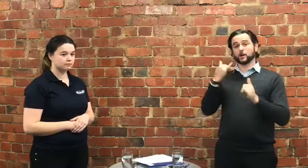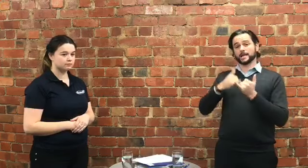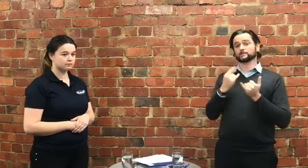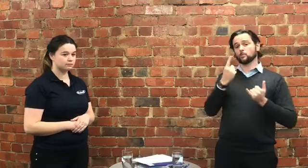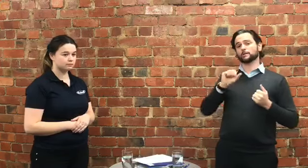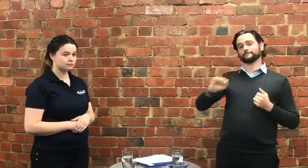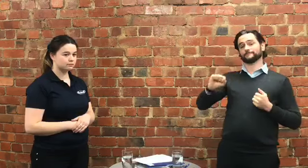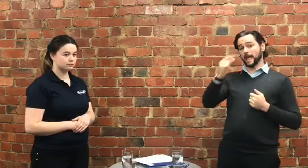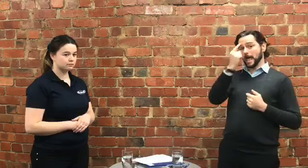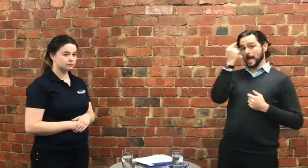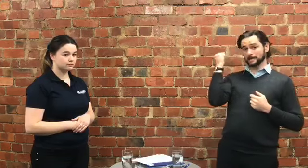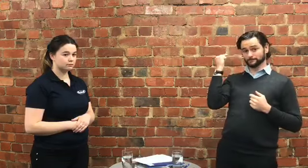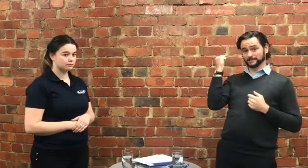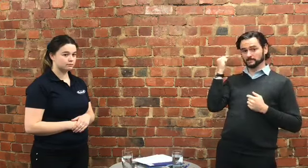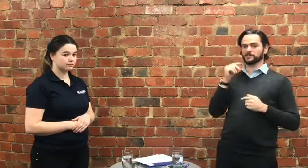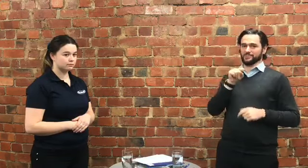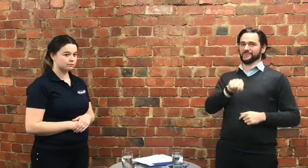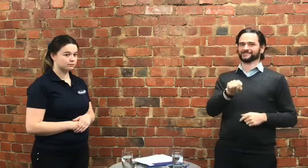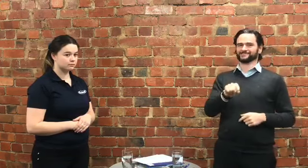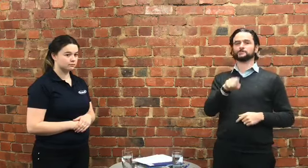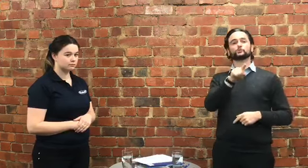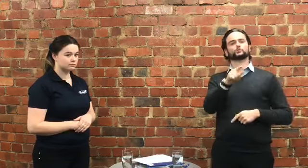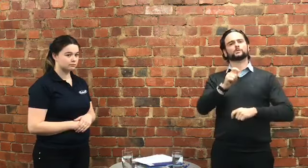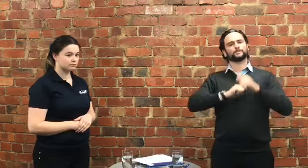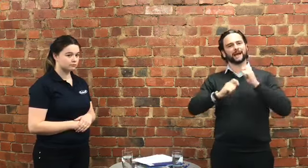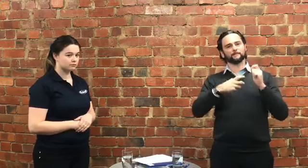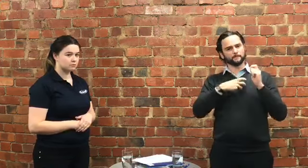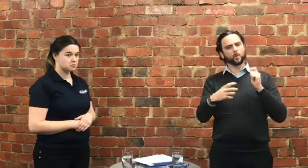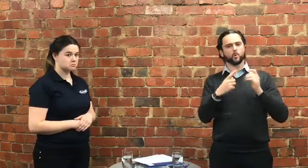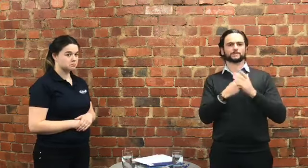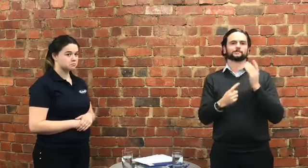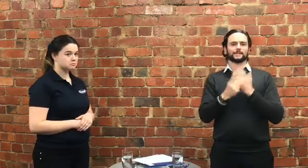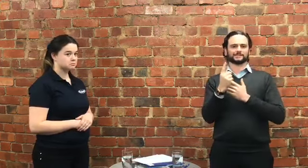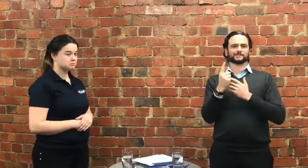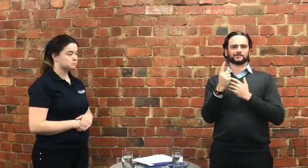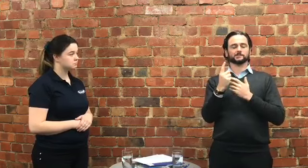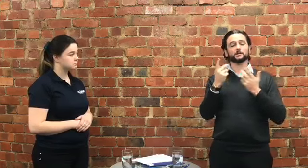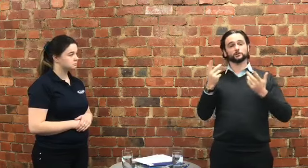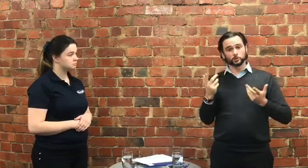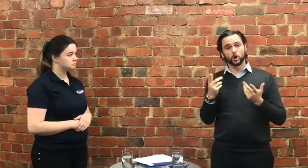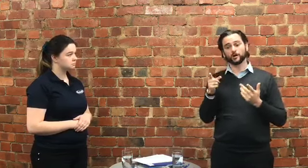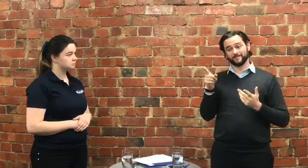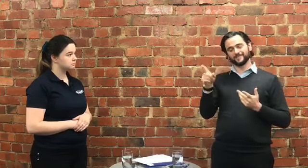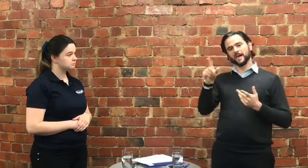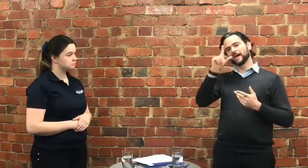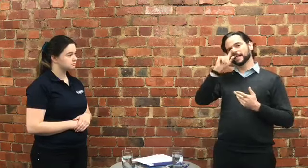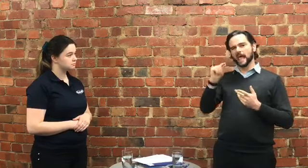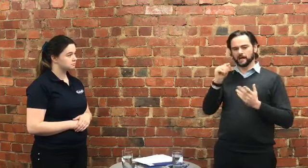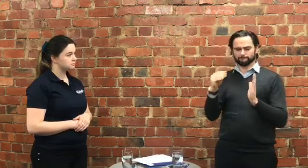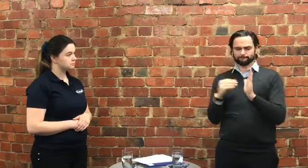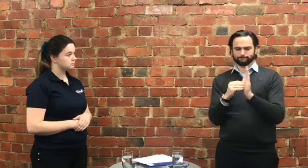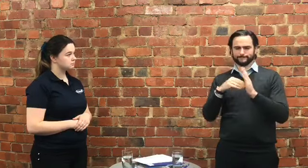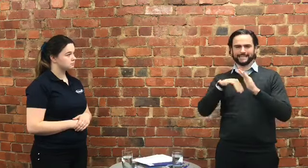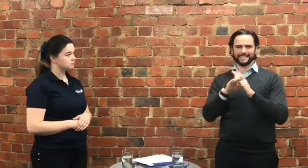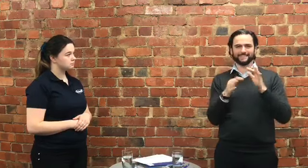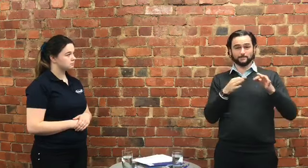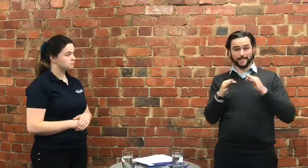Those kind of things you can put that in your NDIS plan so that you can become more independent.